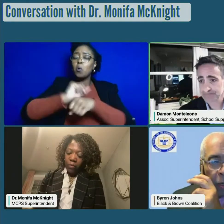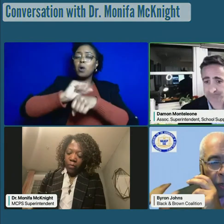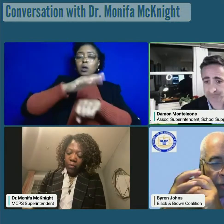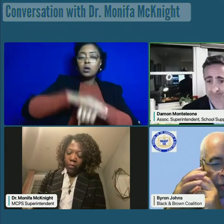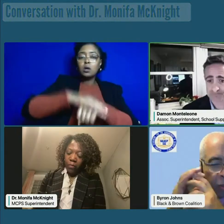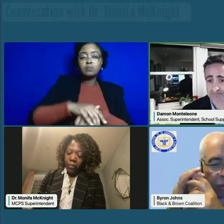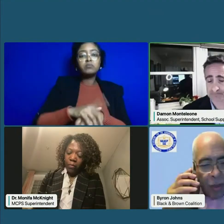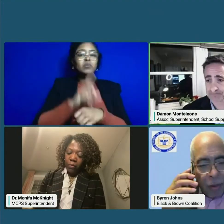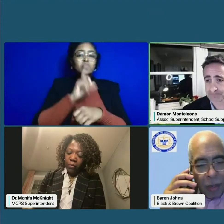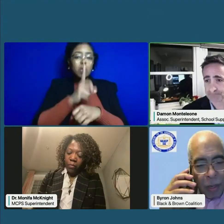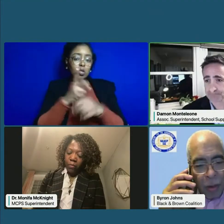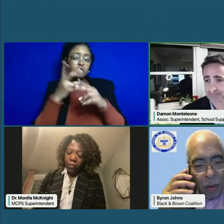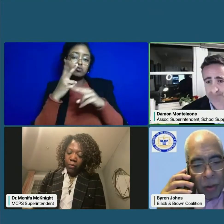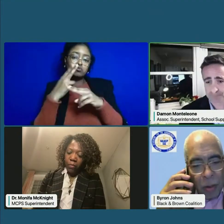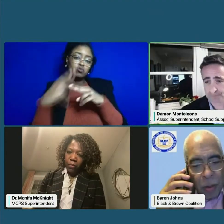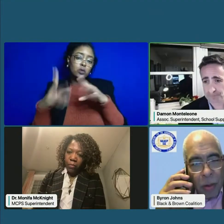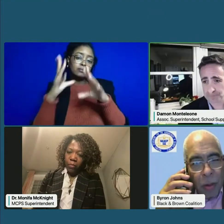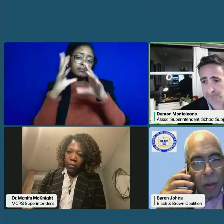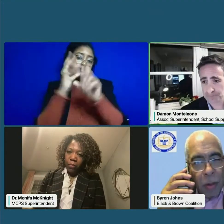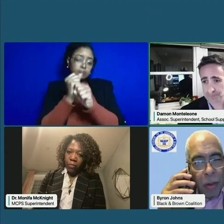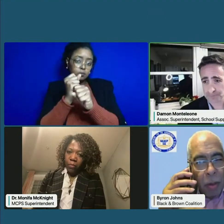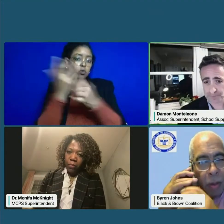. There's much more to it, but